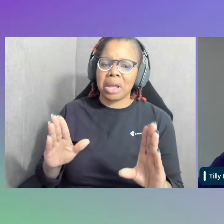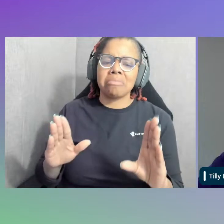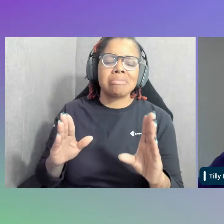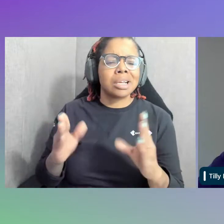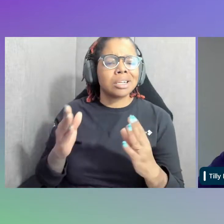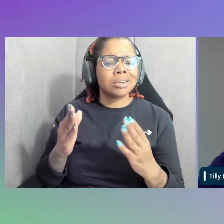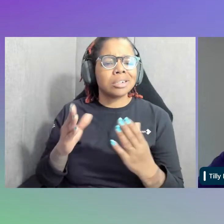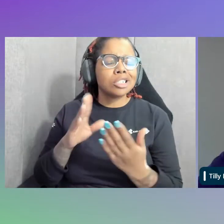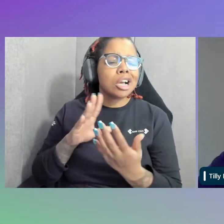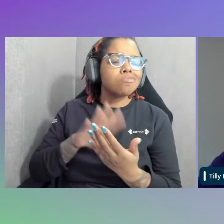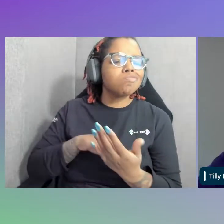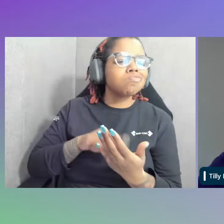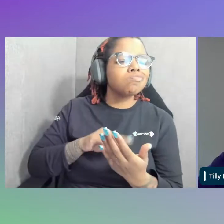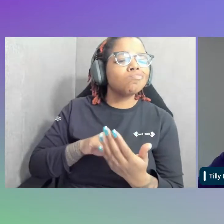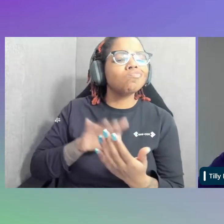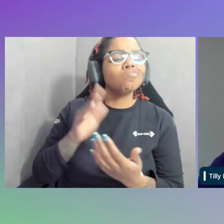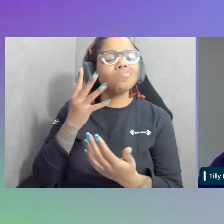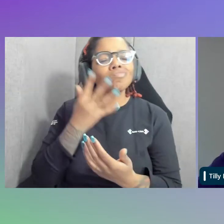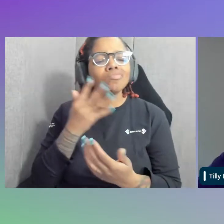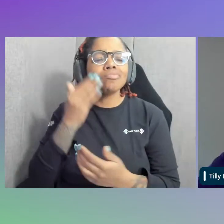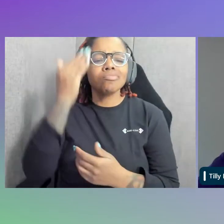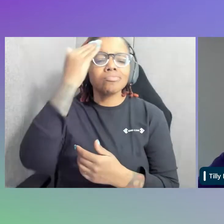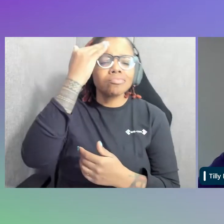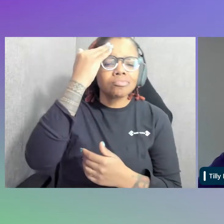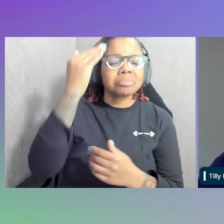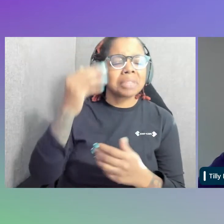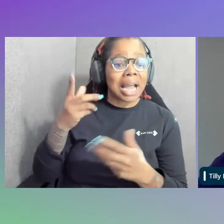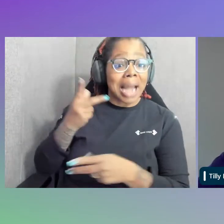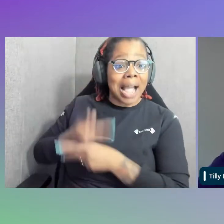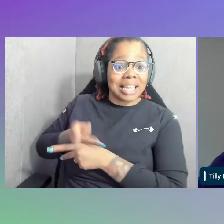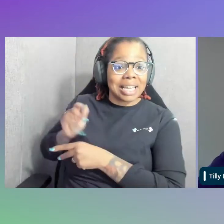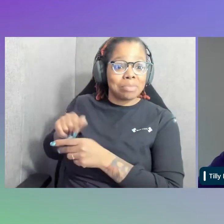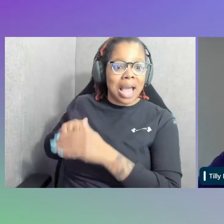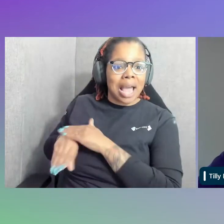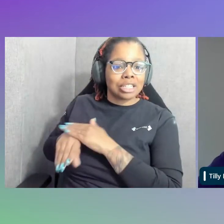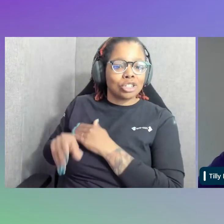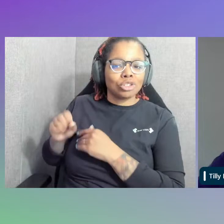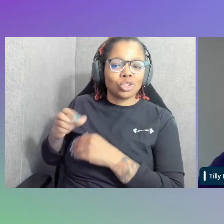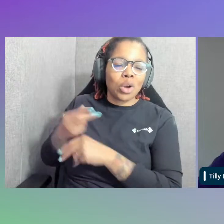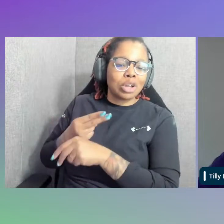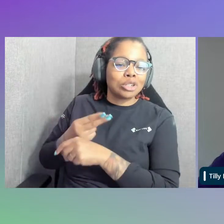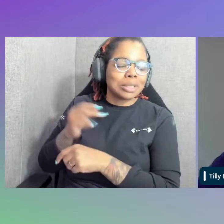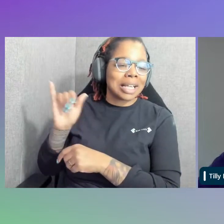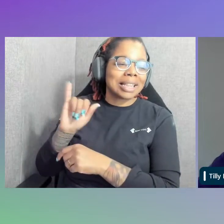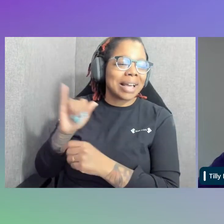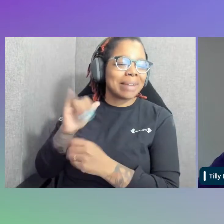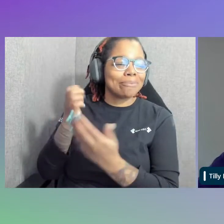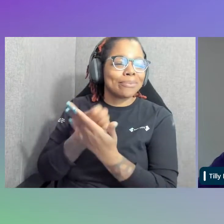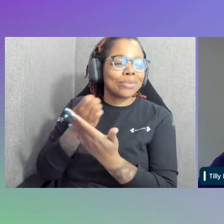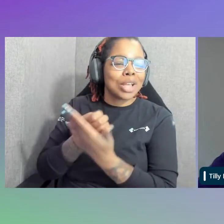with the stuff. And I keep access to those so that I use them like an encyclopedia. Now